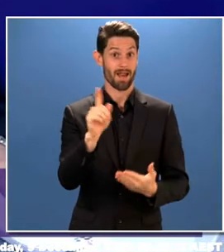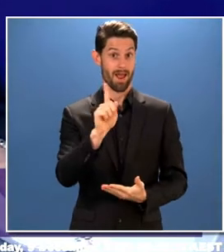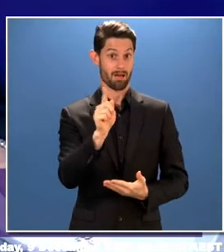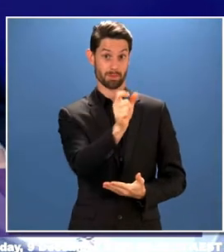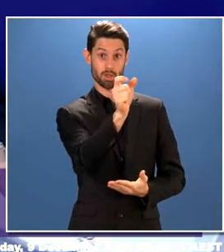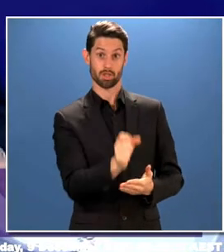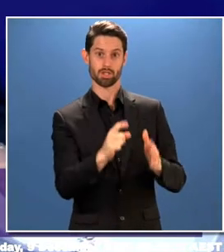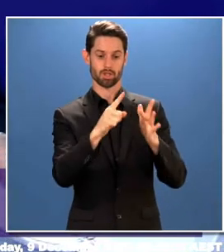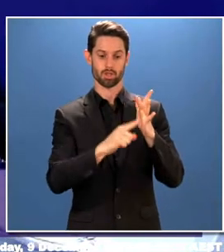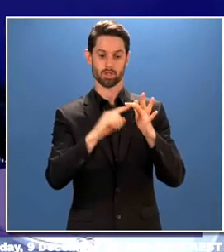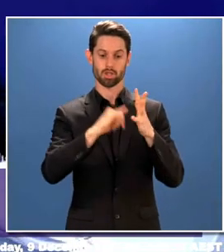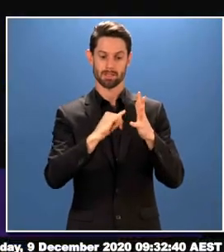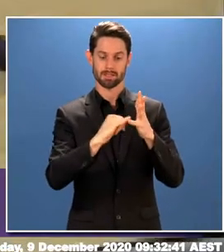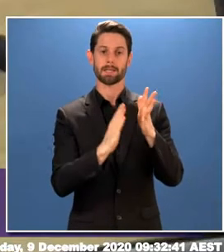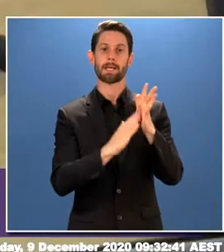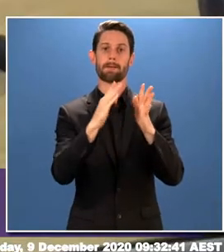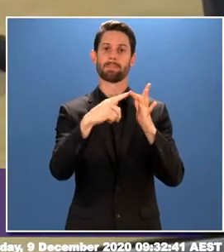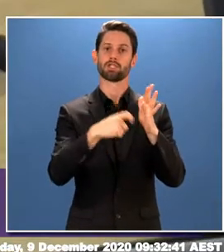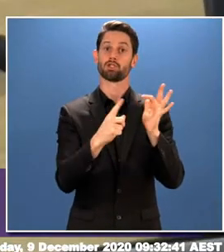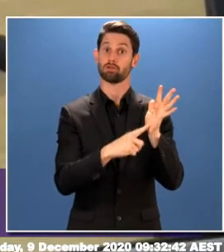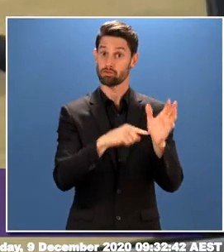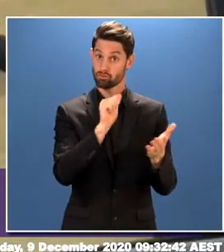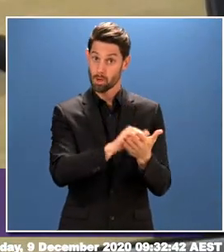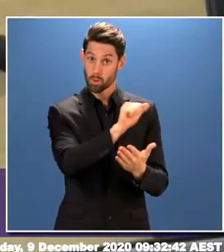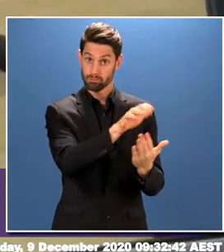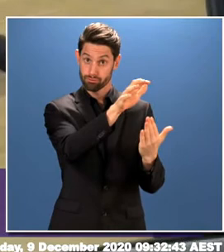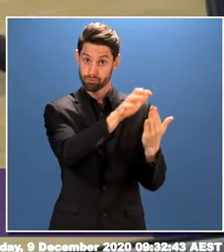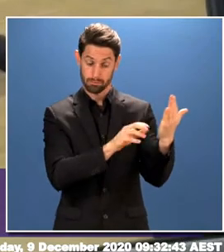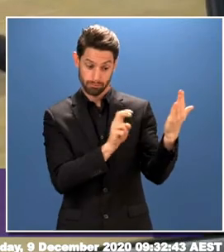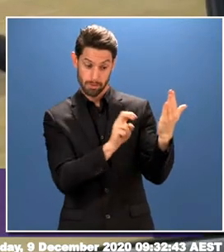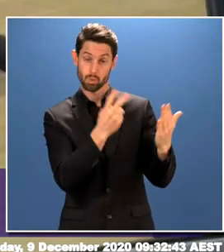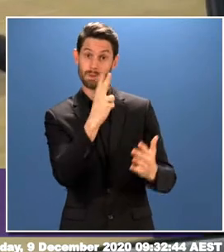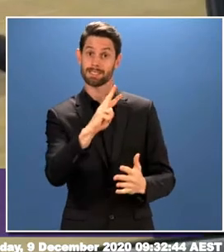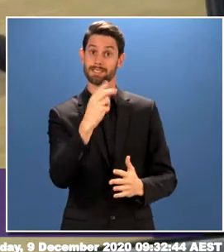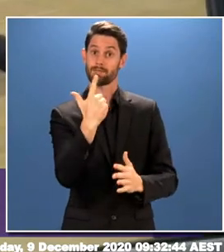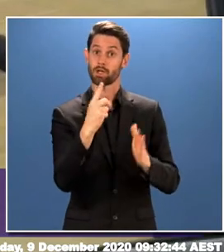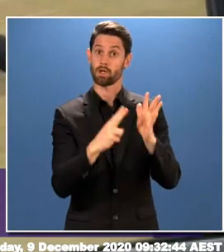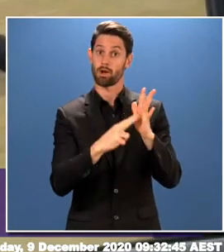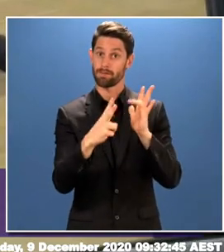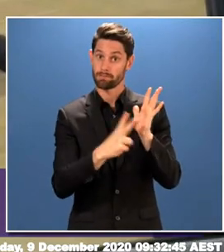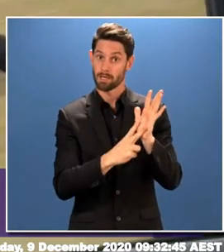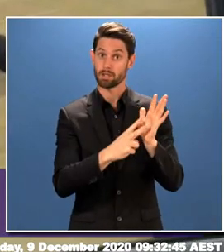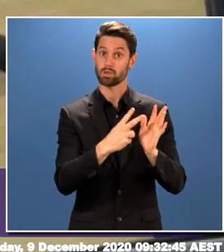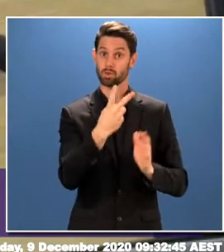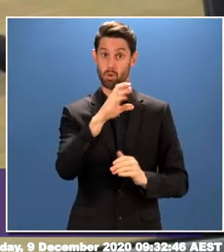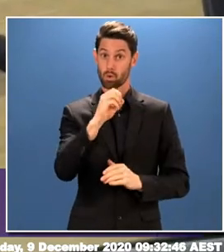Jess, you provided a statement to the Commission dated 27 November 2020? Yes.